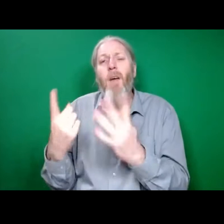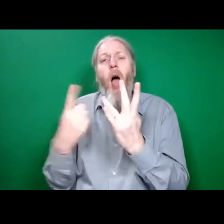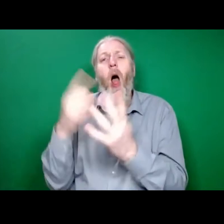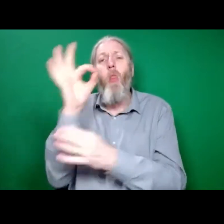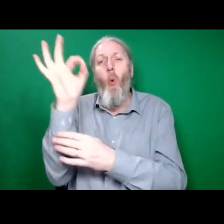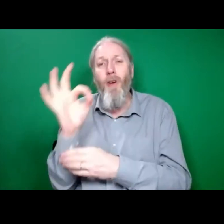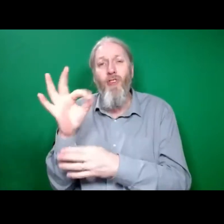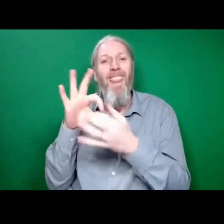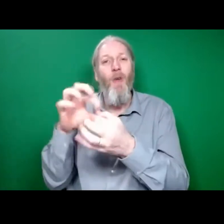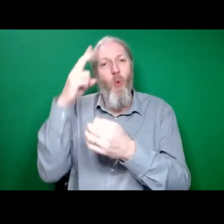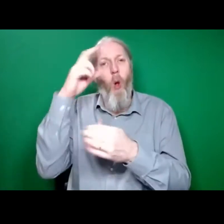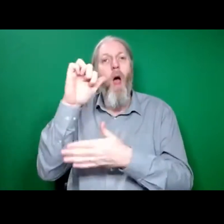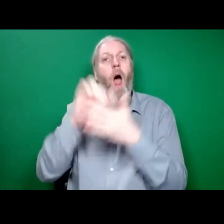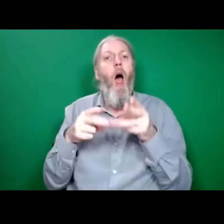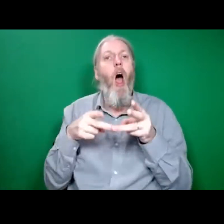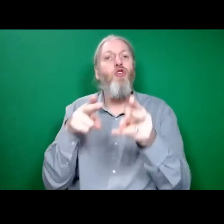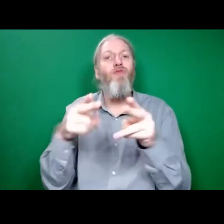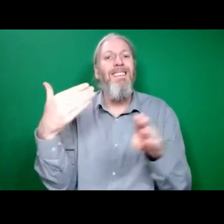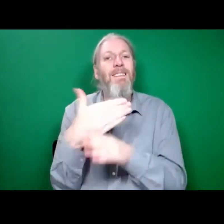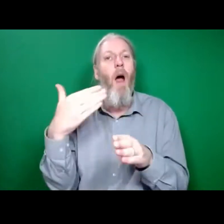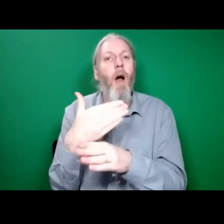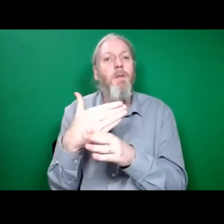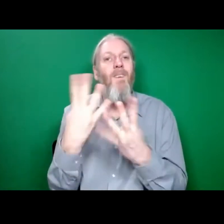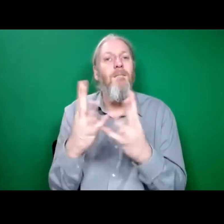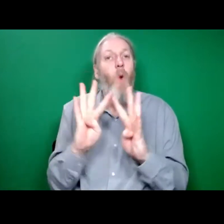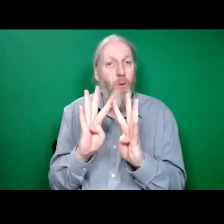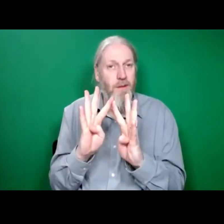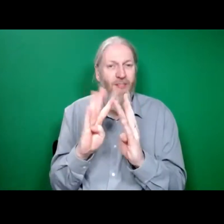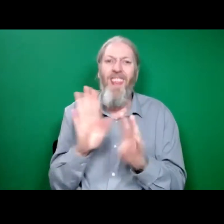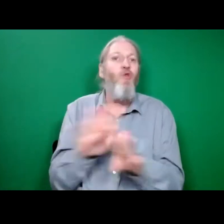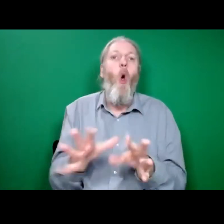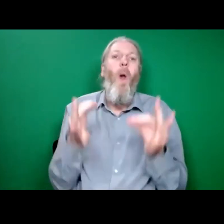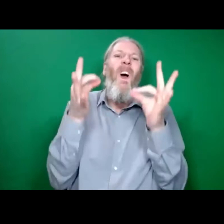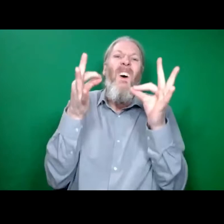want to have a decent viable businesses in their spaces. That is always the first step.